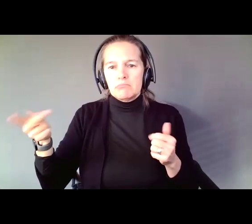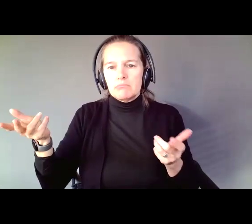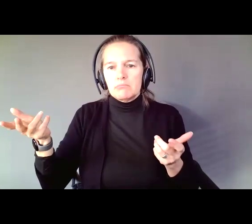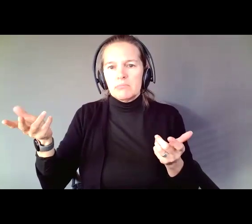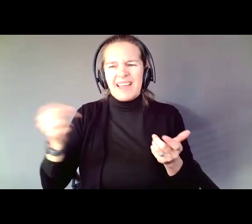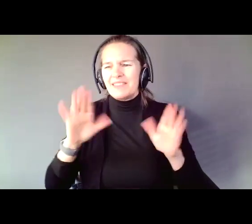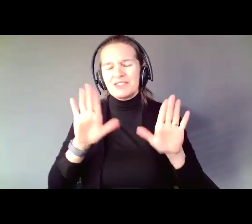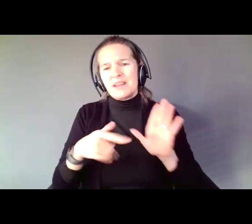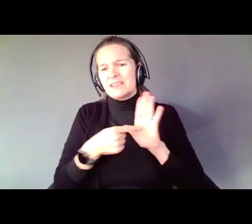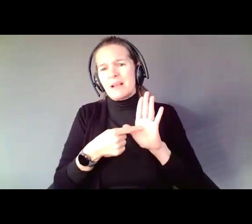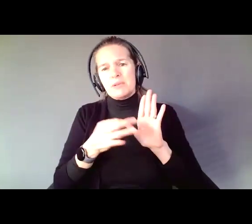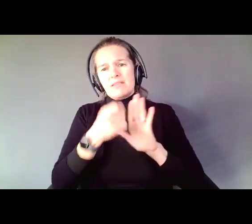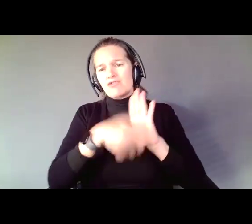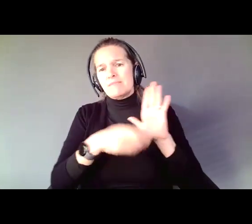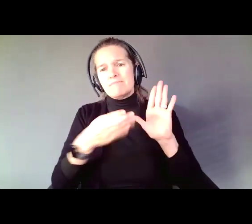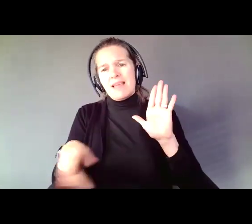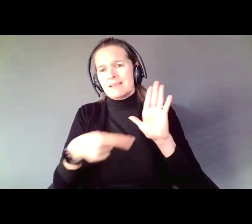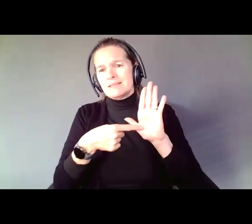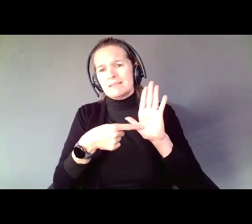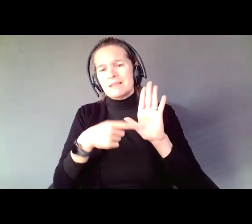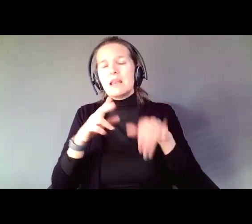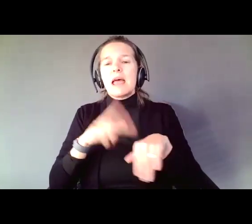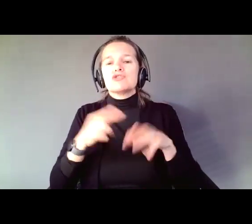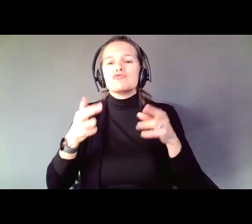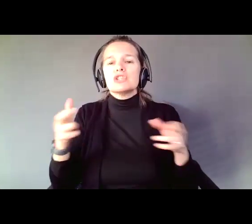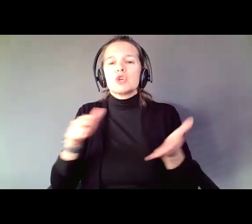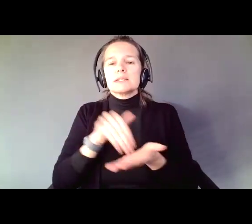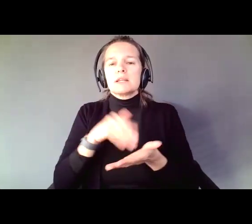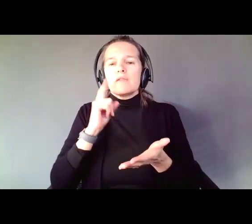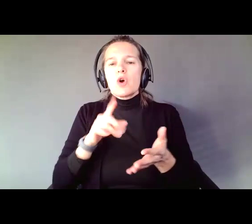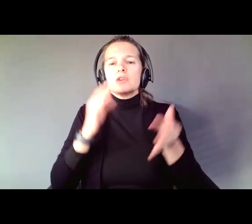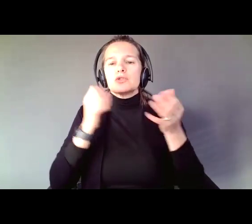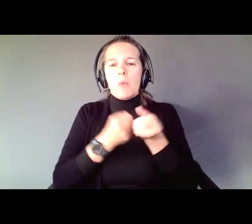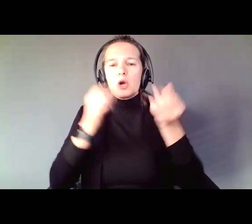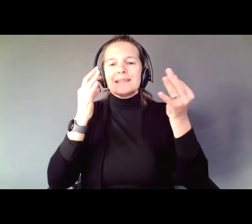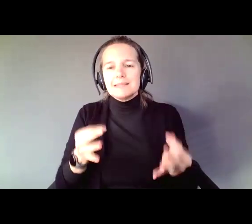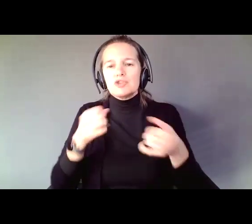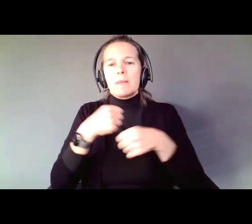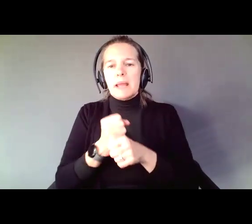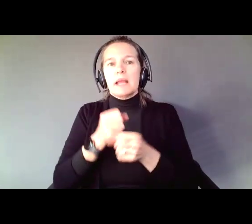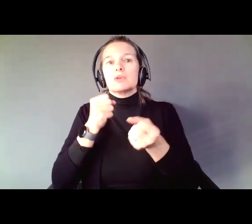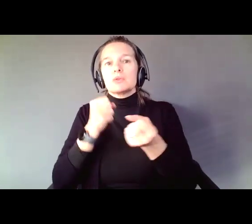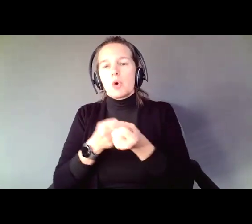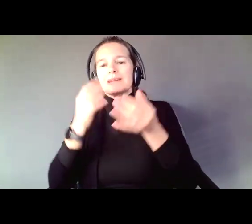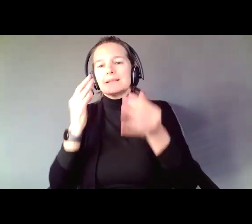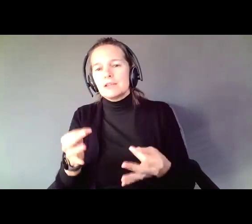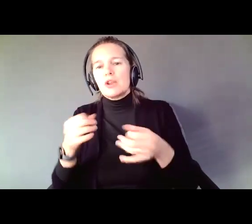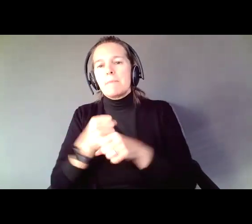written plans at the national resource center for supported Supported Decision Making, supporteddecisionmaking.org.